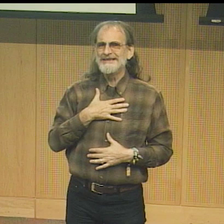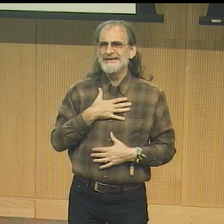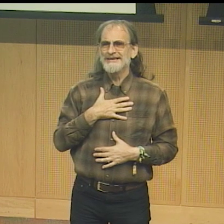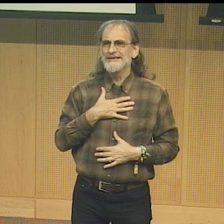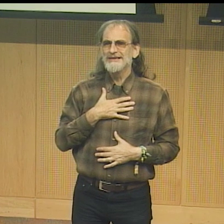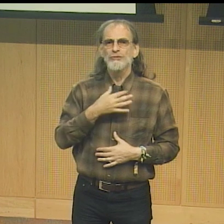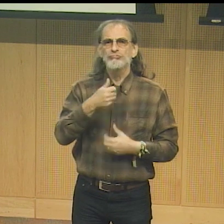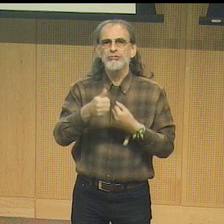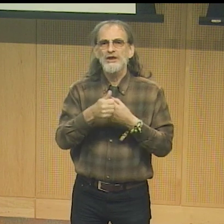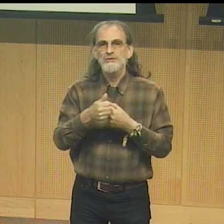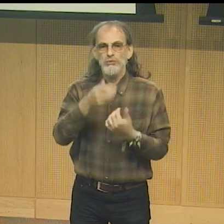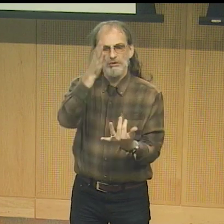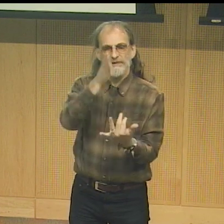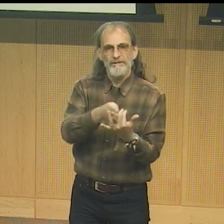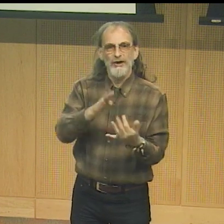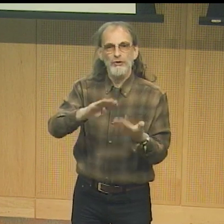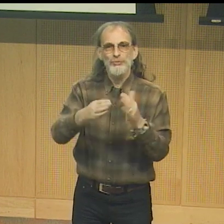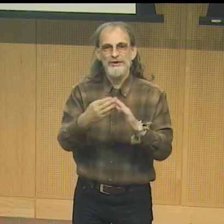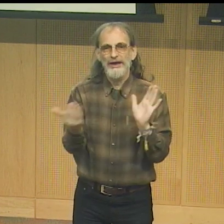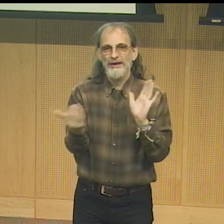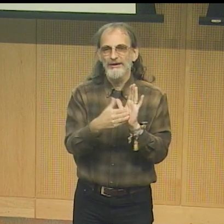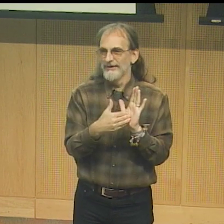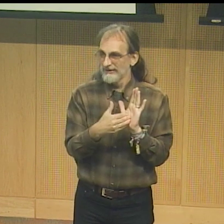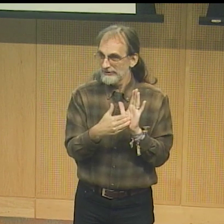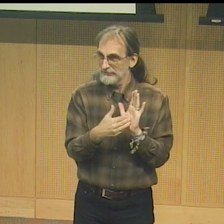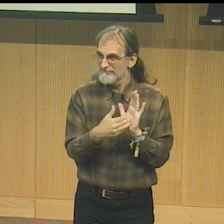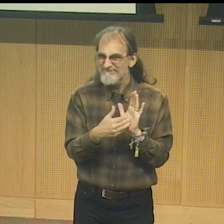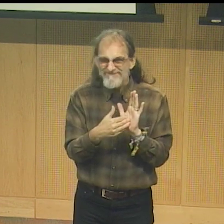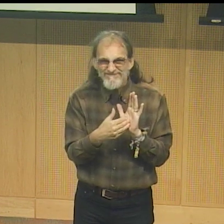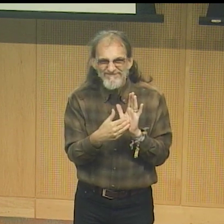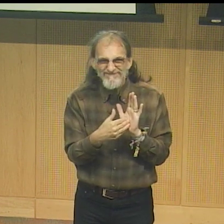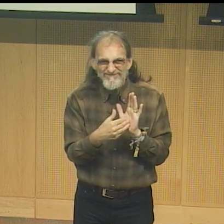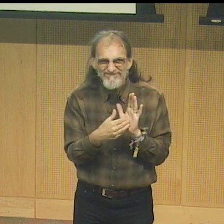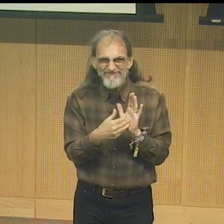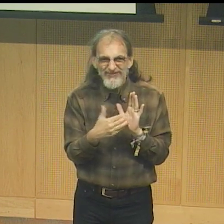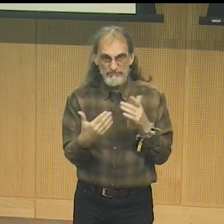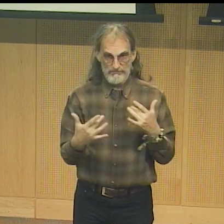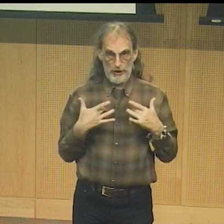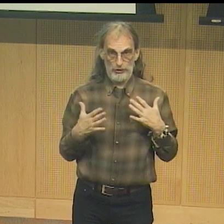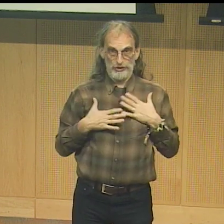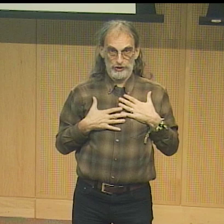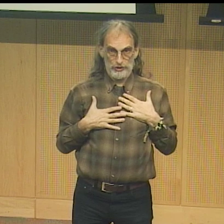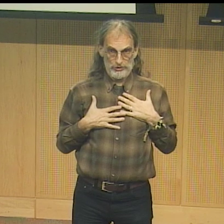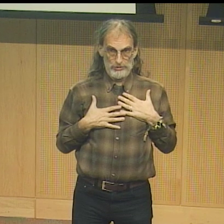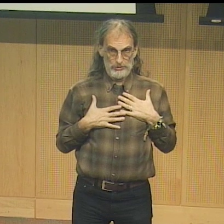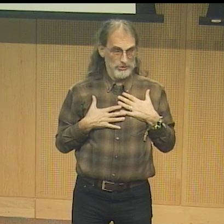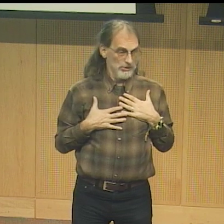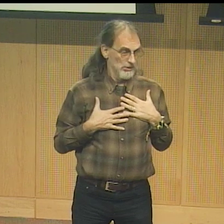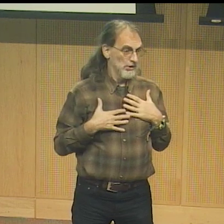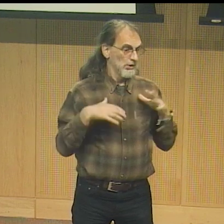in the political machine. If we were to do that, we would then turn around and divide our Deaf community again, which is something